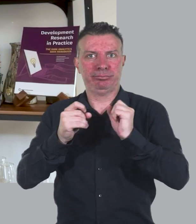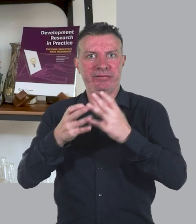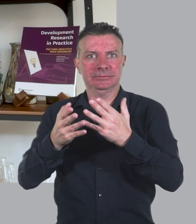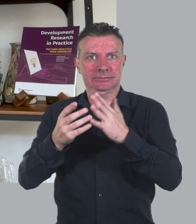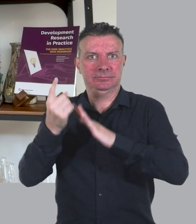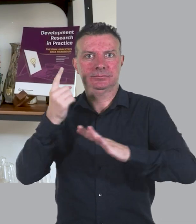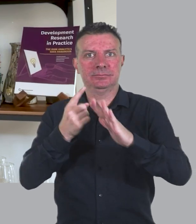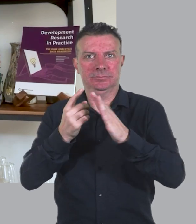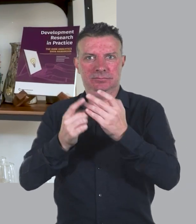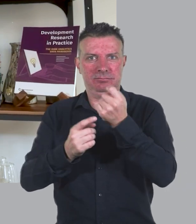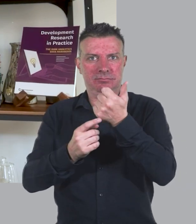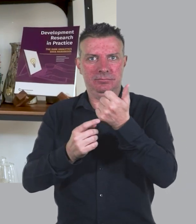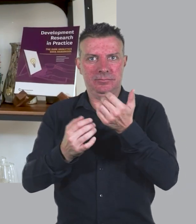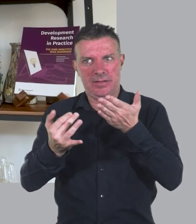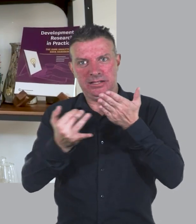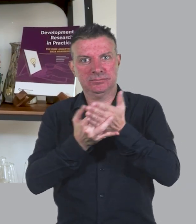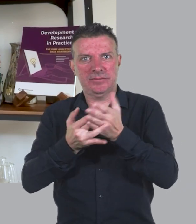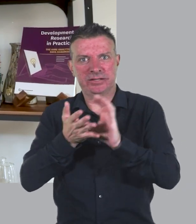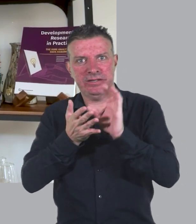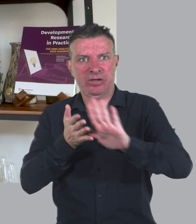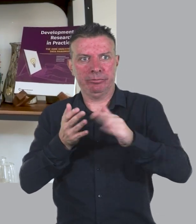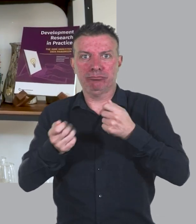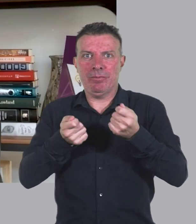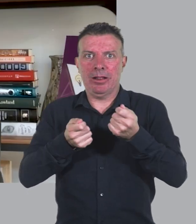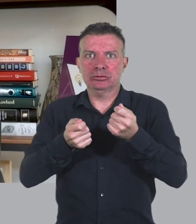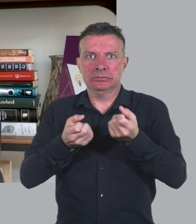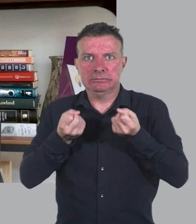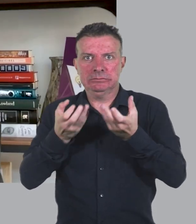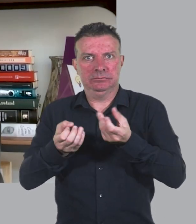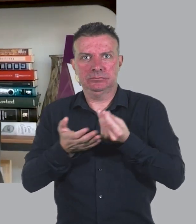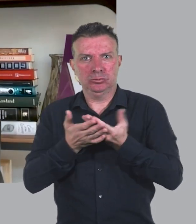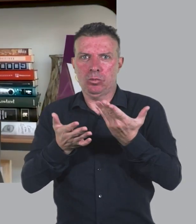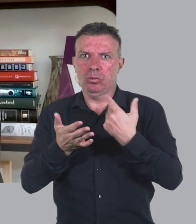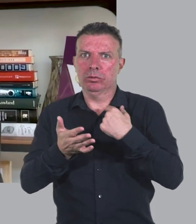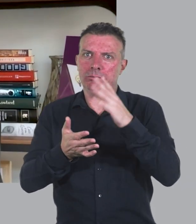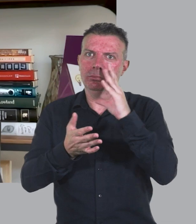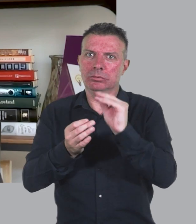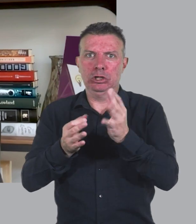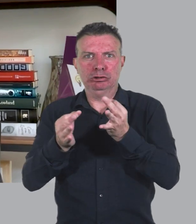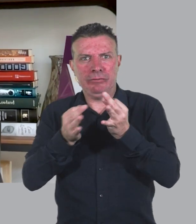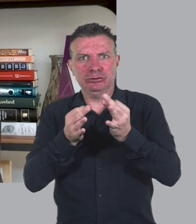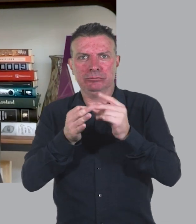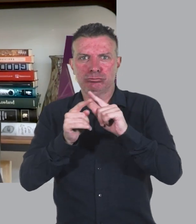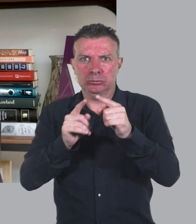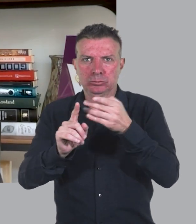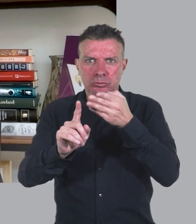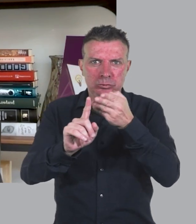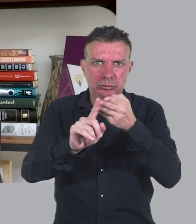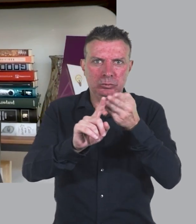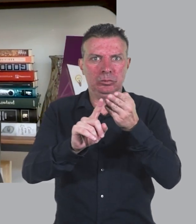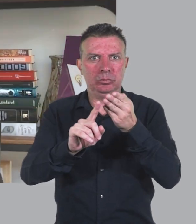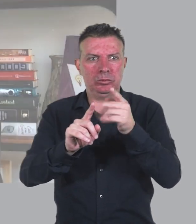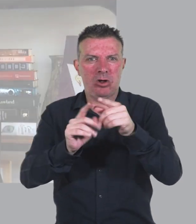with minimal direct investment from regulators. We caution that the strategies of weeding out should not be taken too far, however.